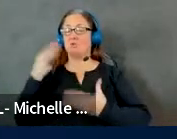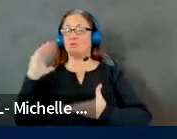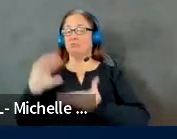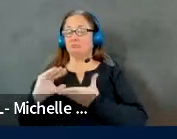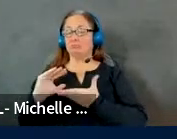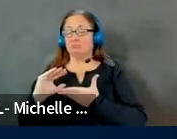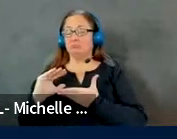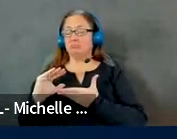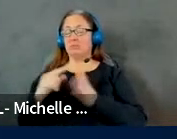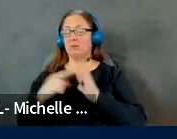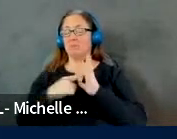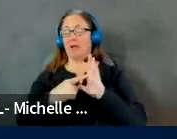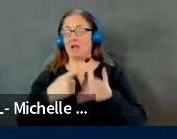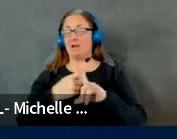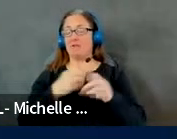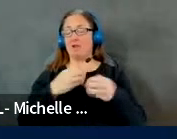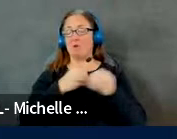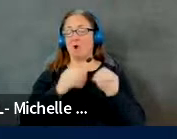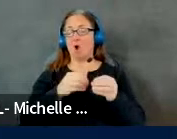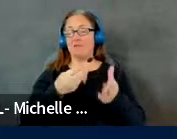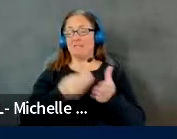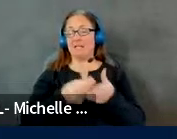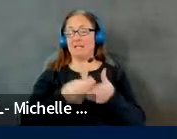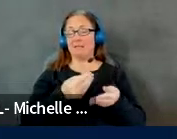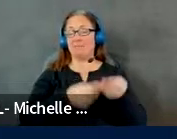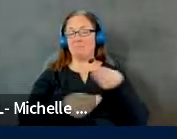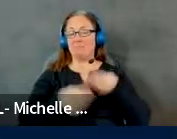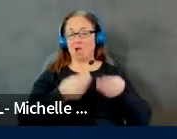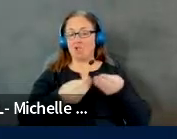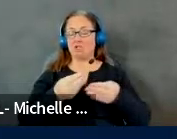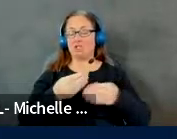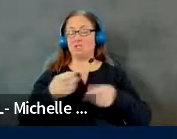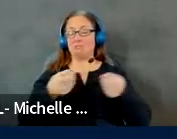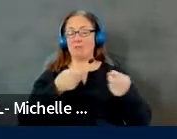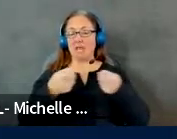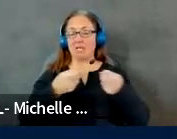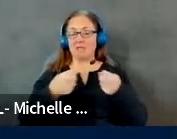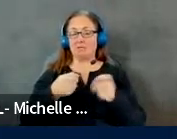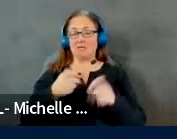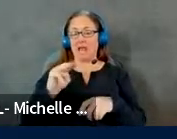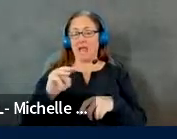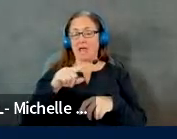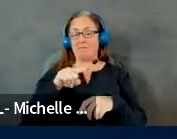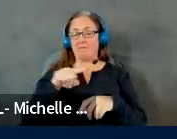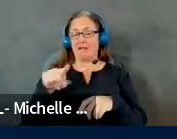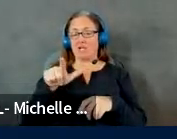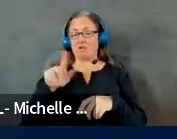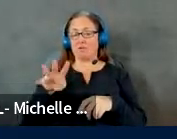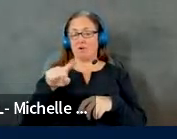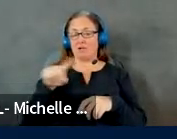from the Office of Management and Budgets Memorandum M 24 10, which I've linked in